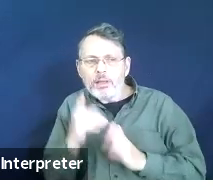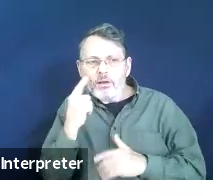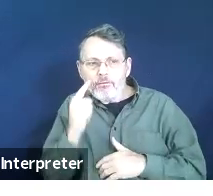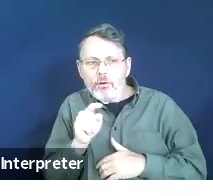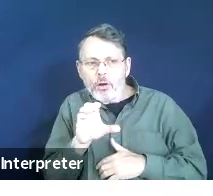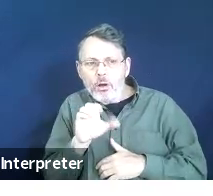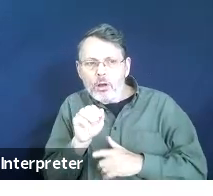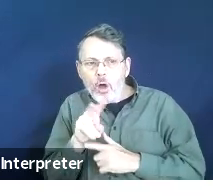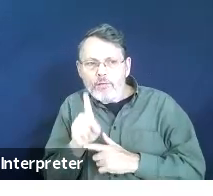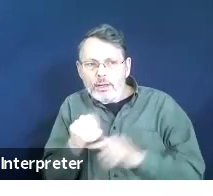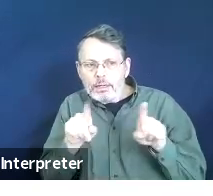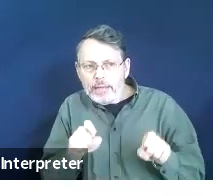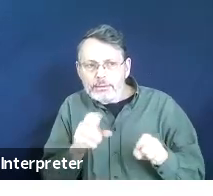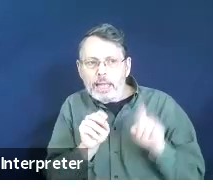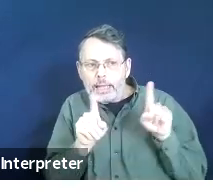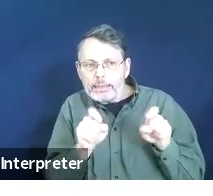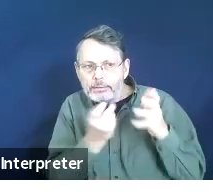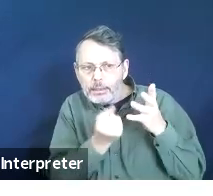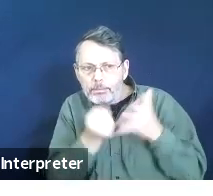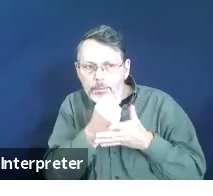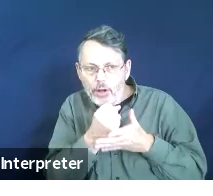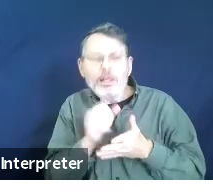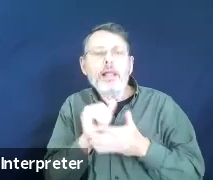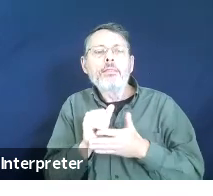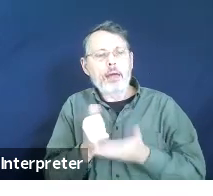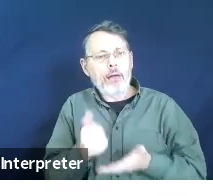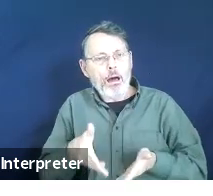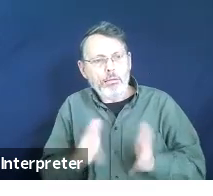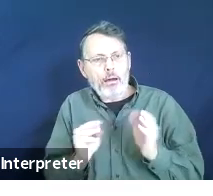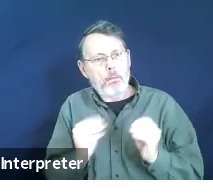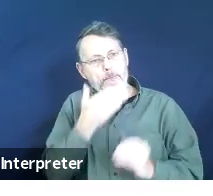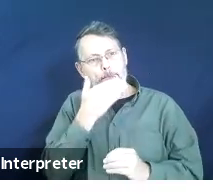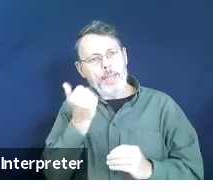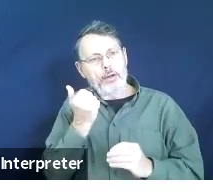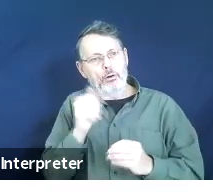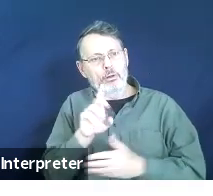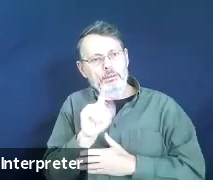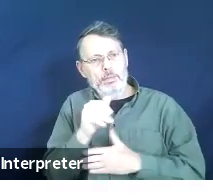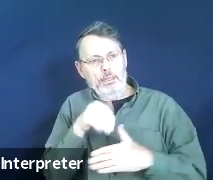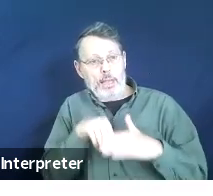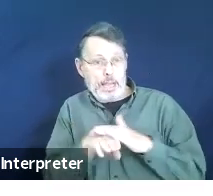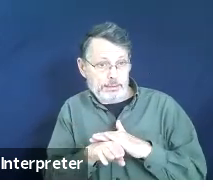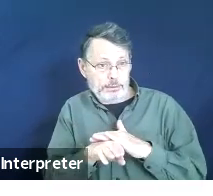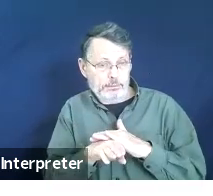priorities that allow for improved disability access. So what that access looks like. For us,